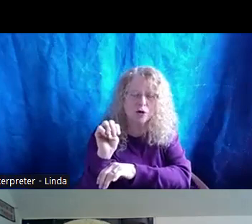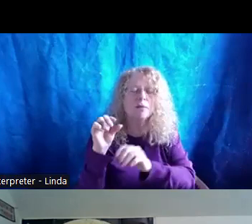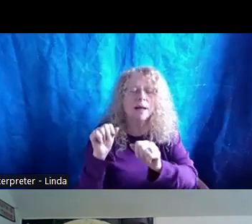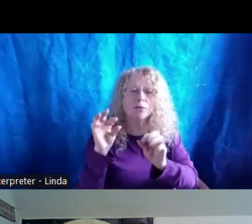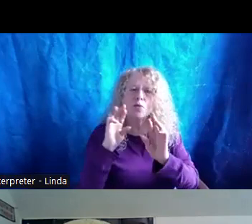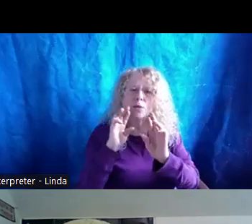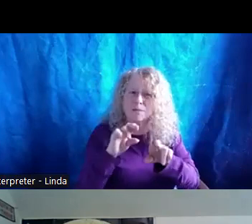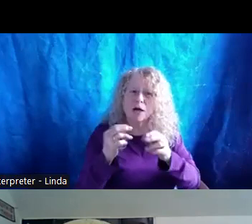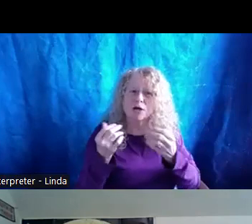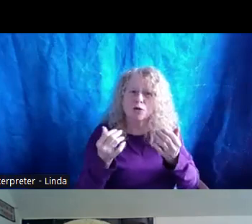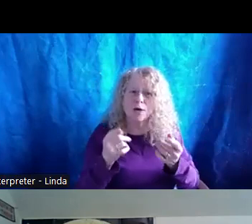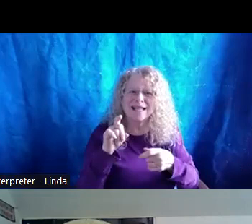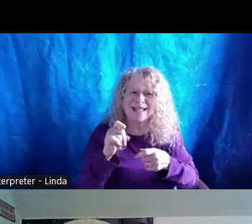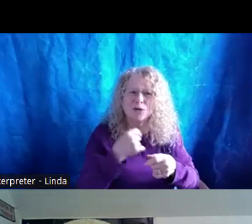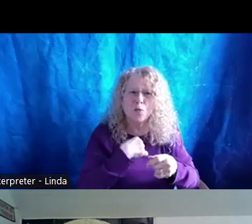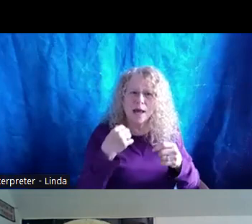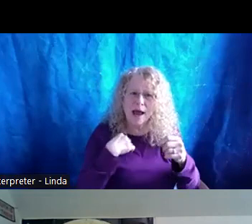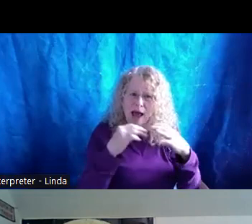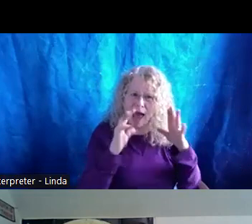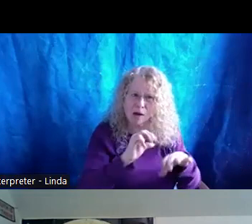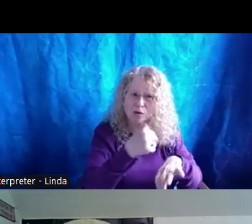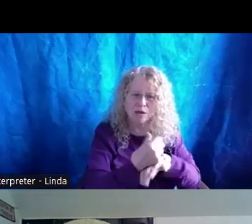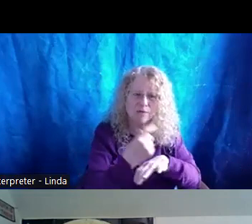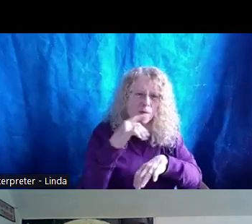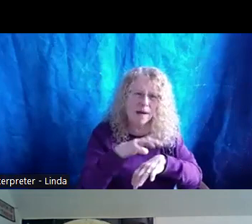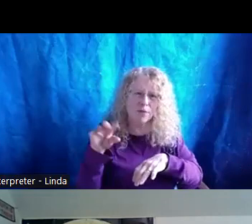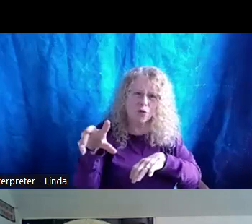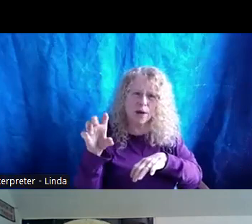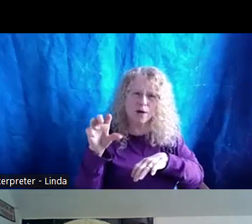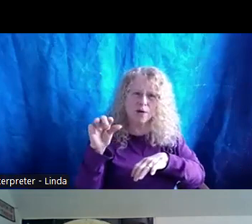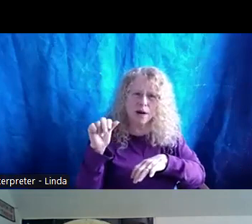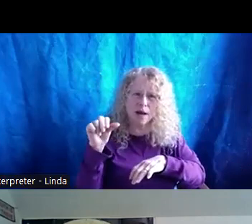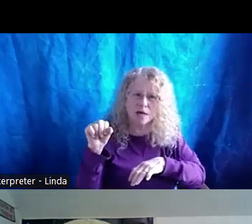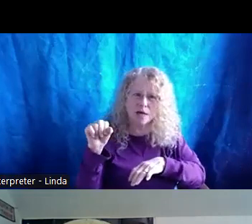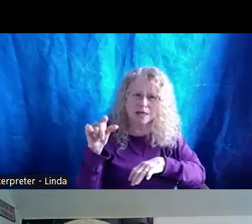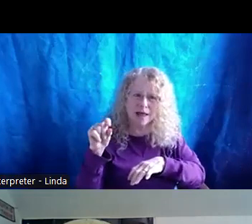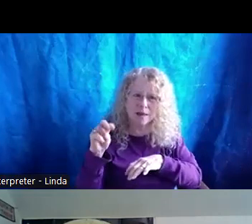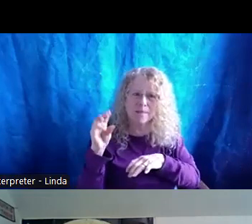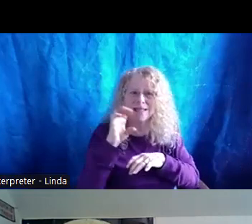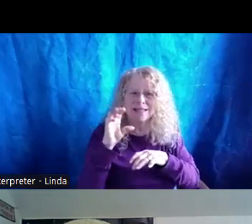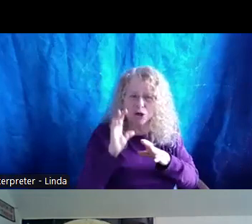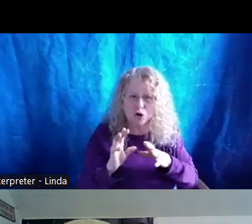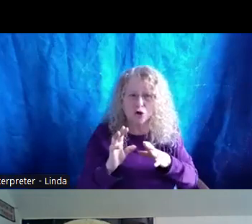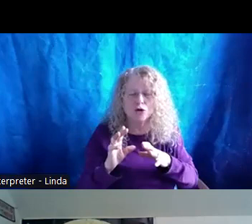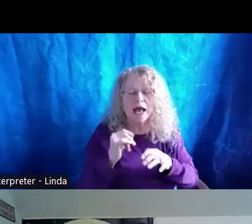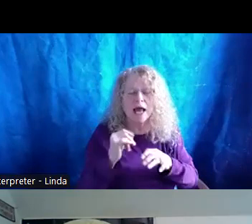WE ARE CURRENTLY HOUSING ABOUT 300 ASYLUM SEEKERS AND THE WAIT LIST TO GET INTO THE